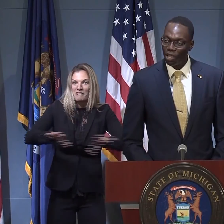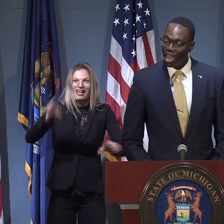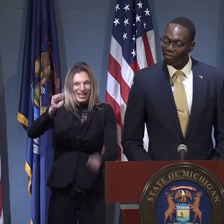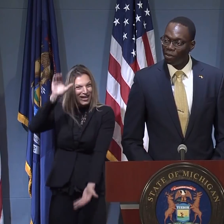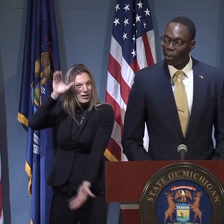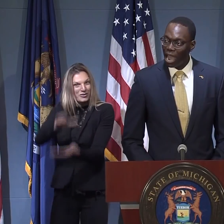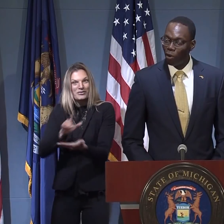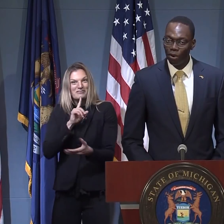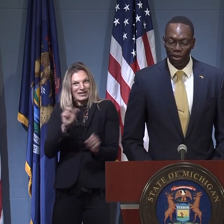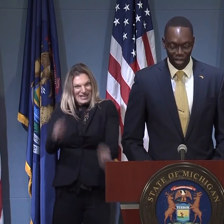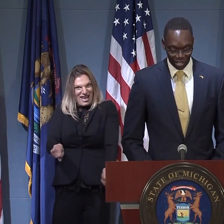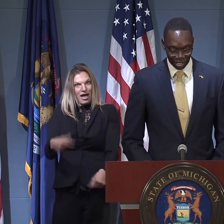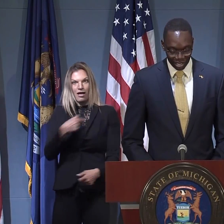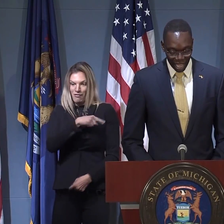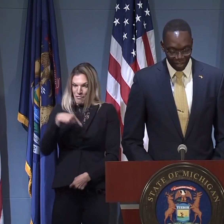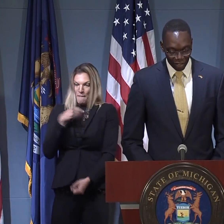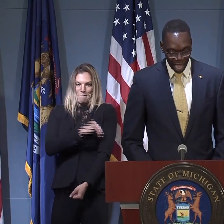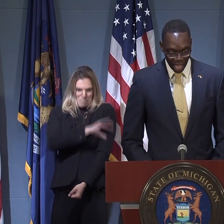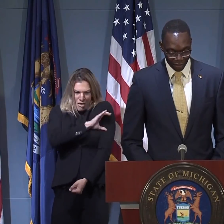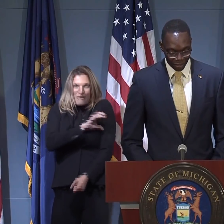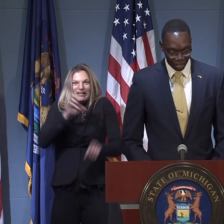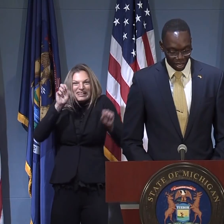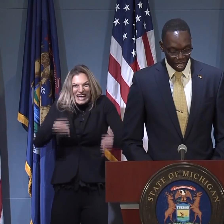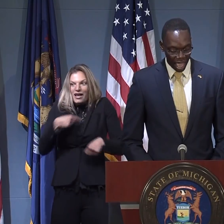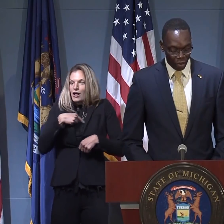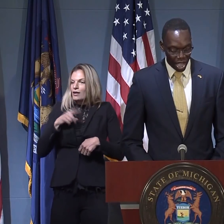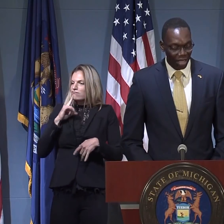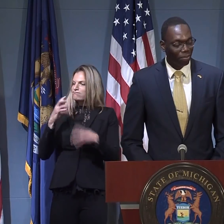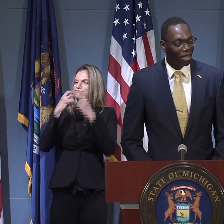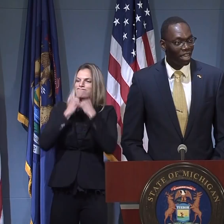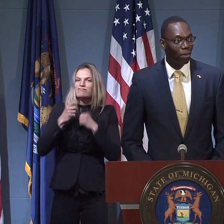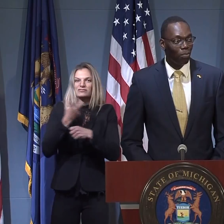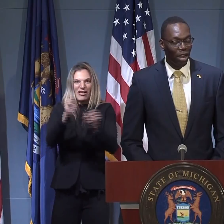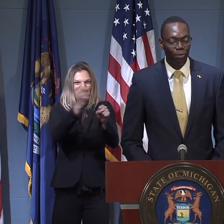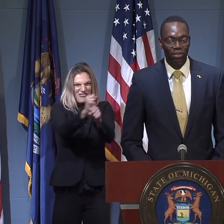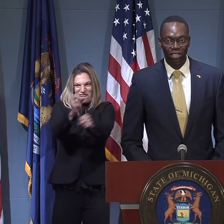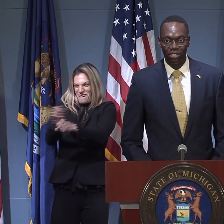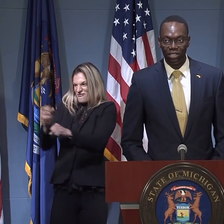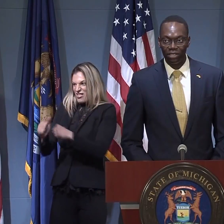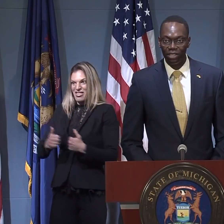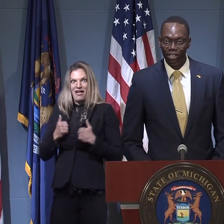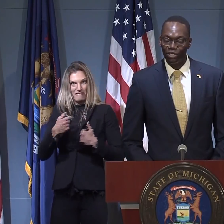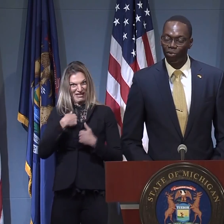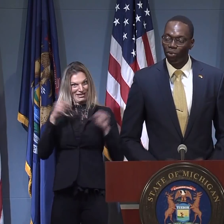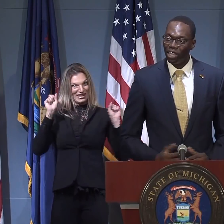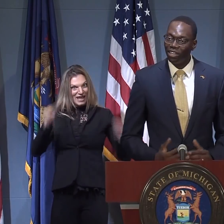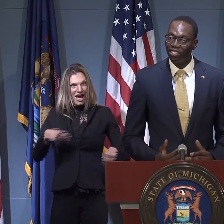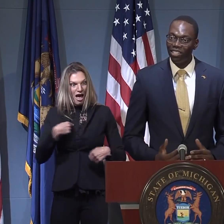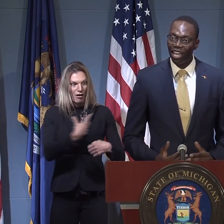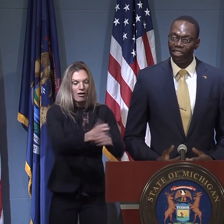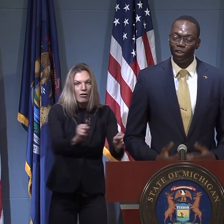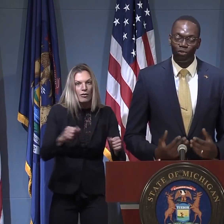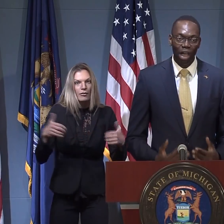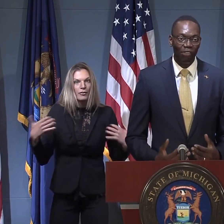MASKS, AND WE HAVE THE ABILITY TO SLOW THE SPREAD OF THIS VIRUS, WE HAVE THE POWER TO SAVE